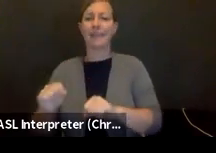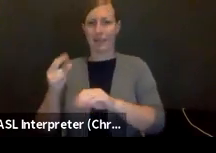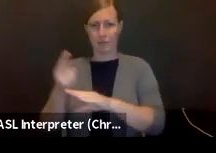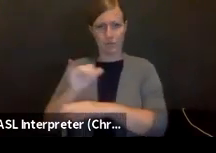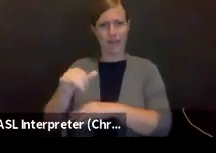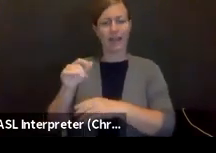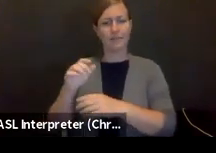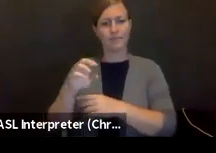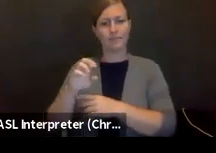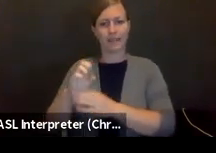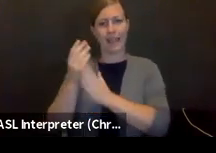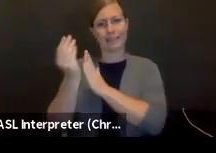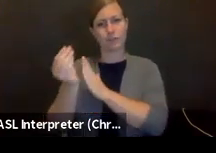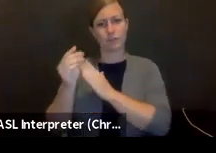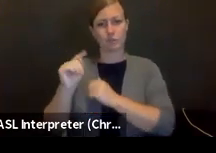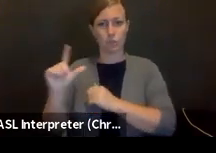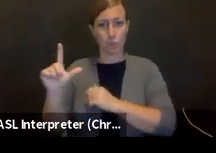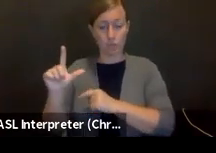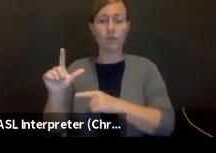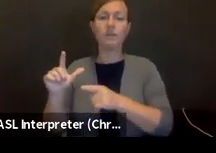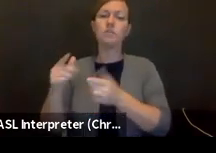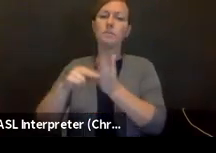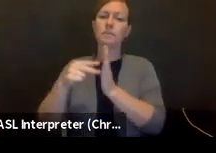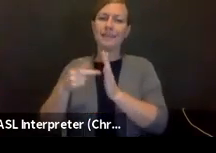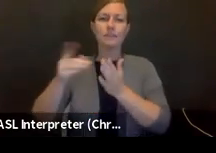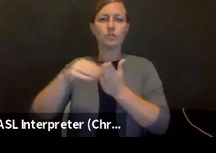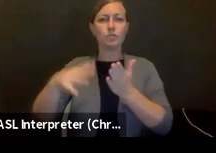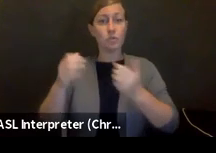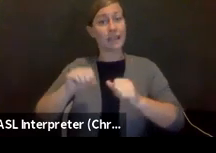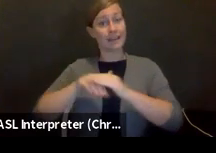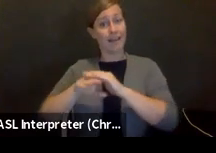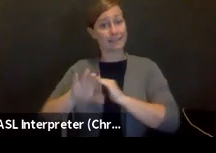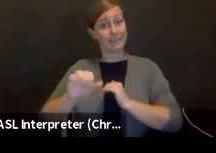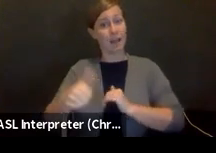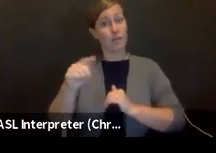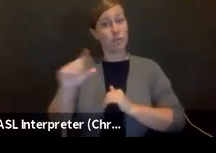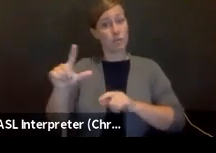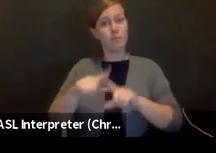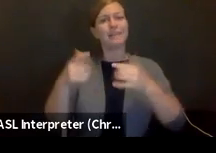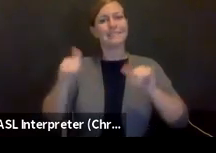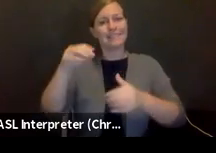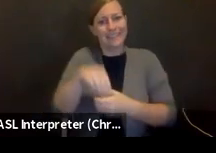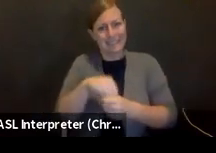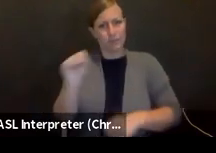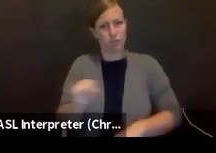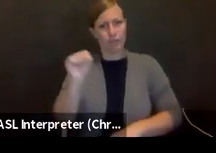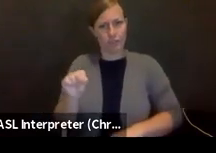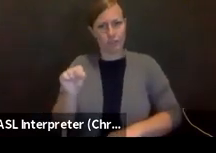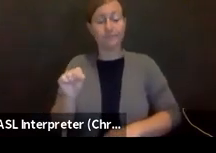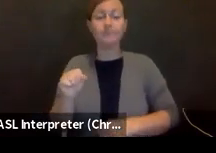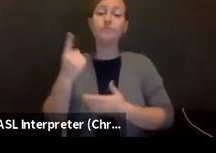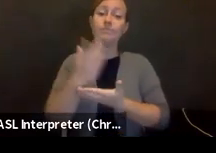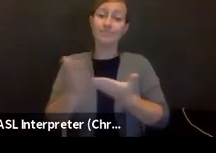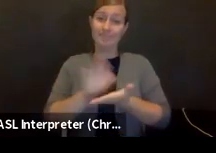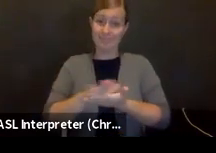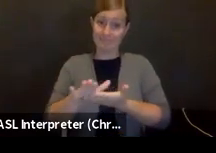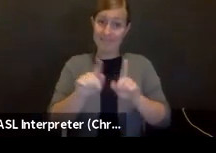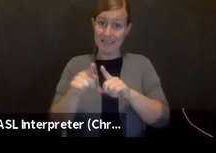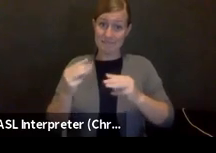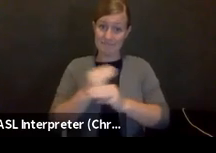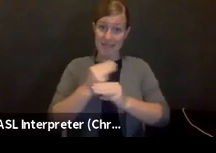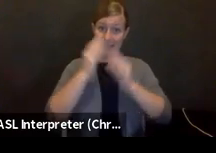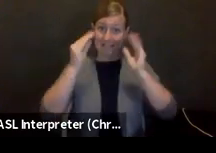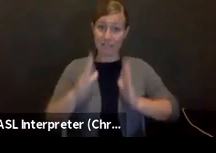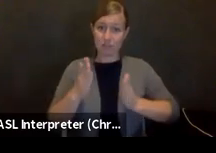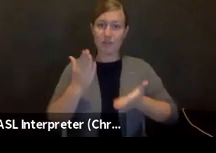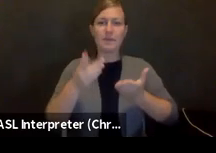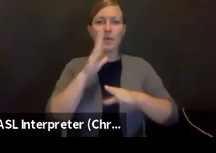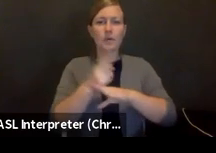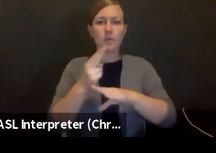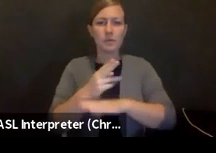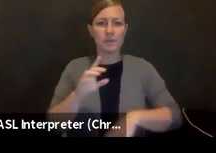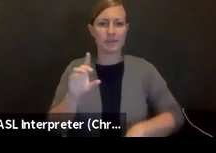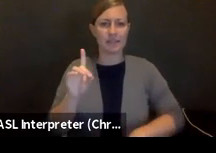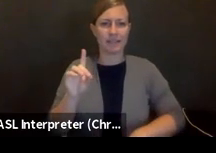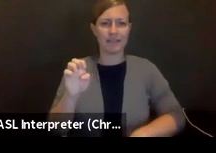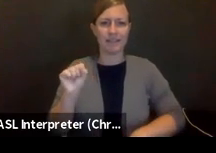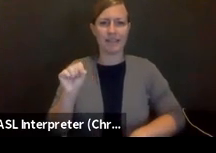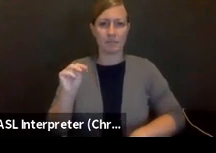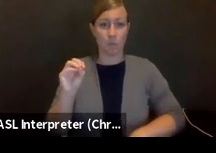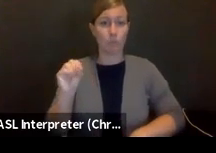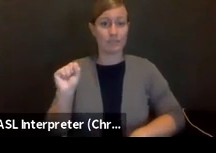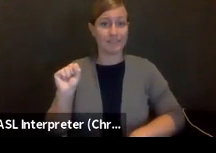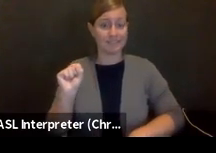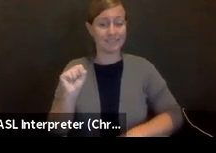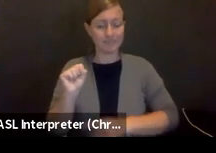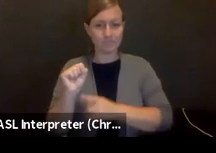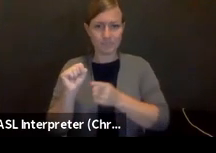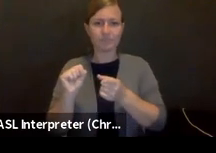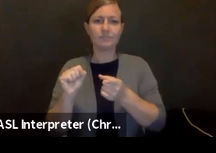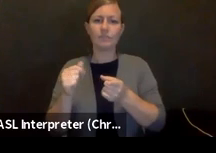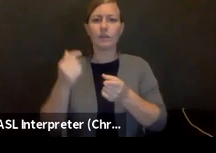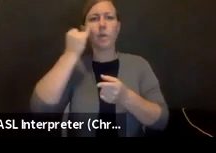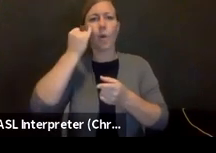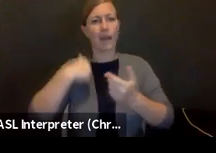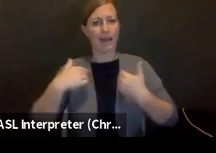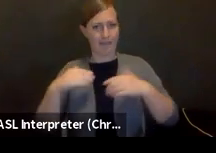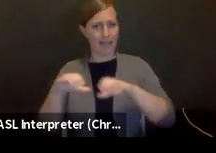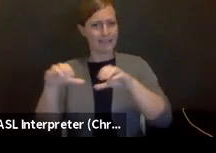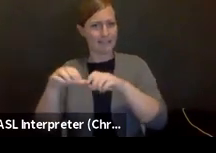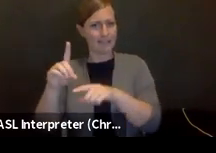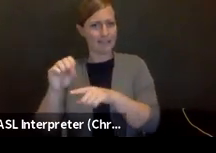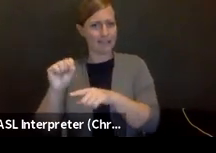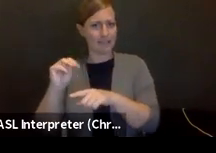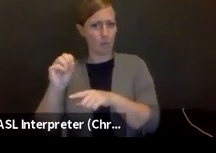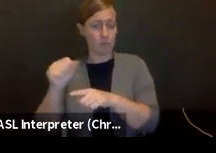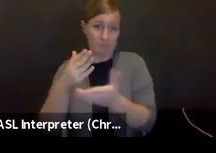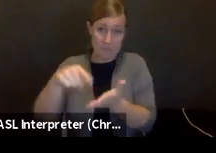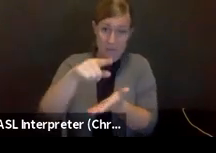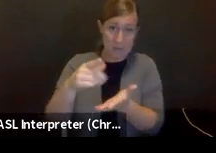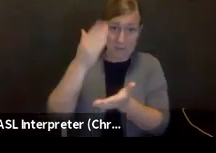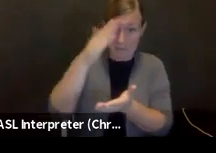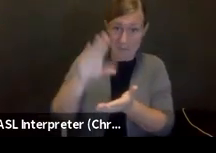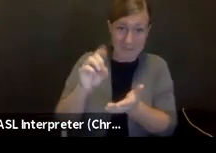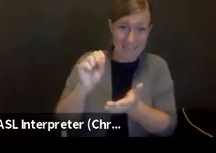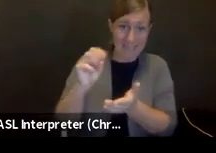ESD 189 - Amy Colburn: To keep them again within school, geez. So one example that is kind of fun. So as a math teacher, you might be using demo. So I have kind of one handy here. So let's say I have an activity and does most if you're not familiar with does most and this is kind of a lot, don't worry.